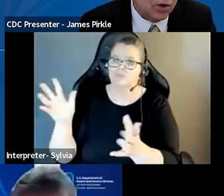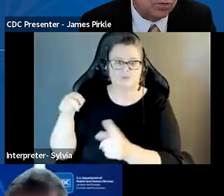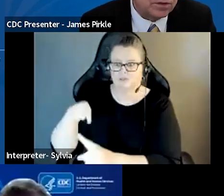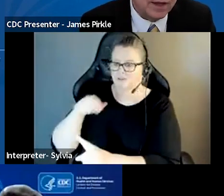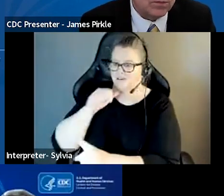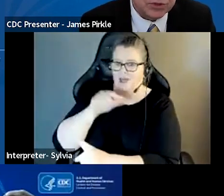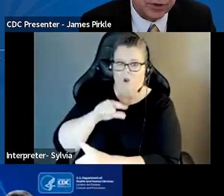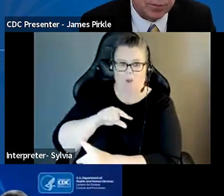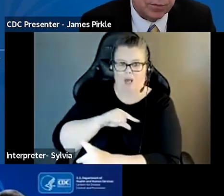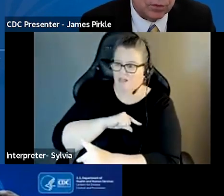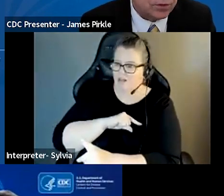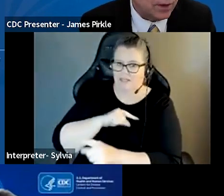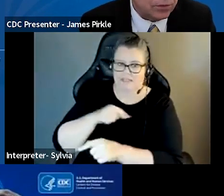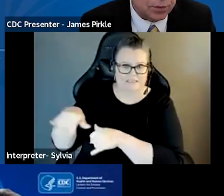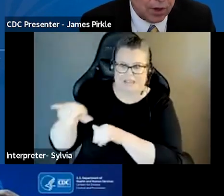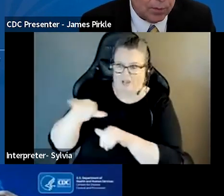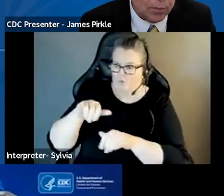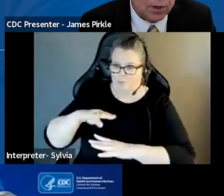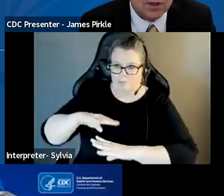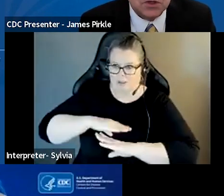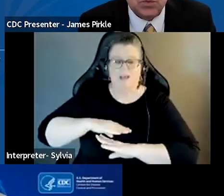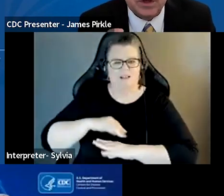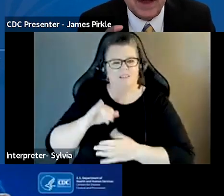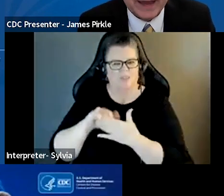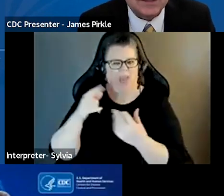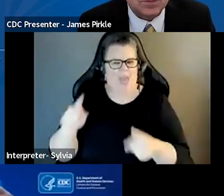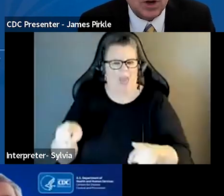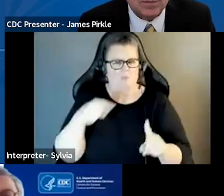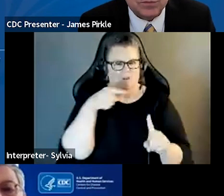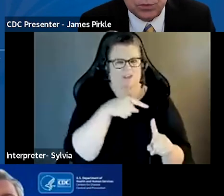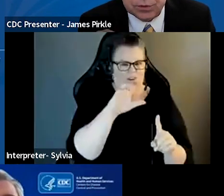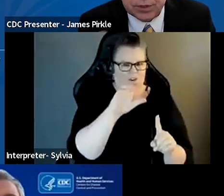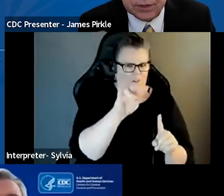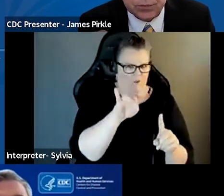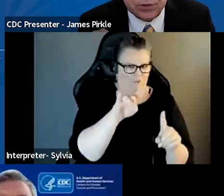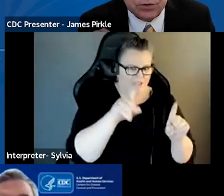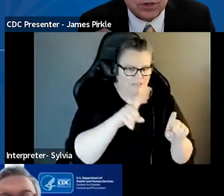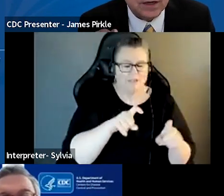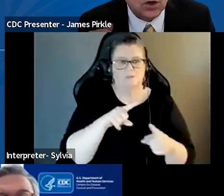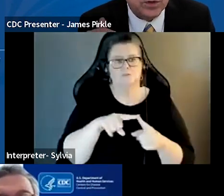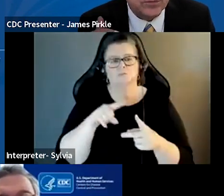in COVID; that was shared before, so that was a problem. We have had some problems with some test results not going